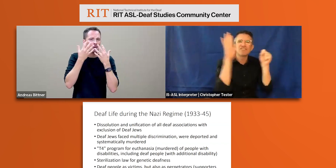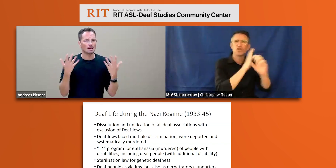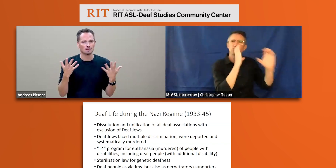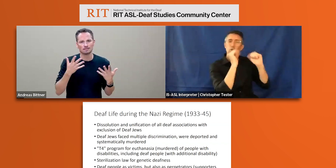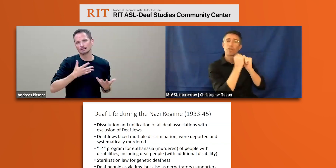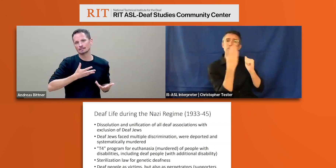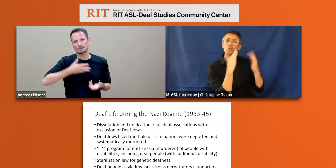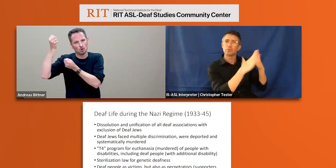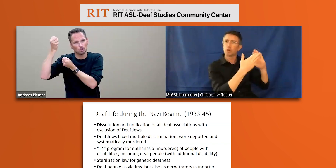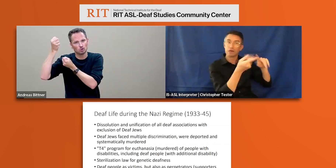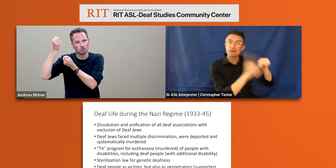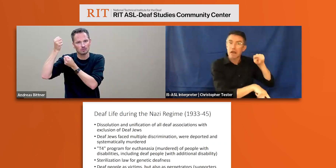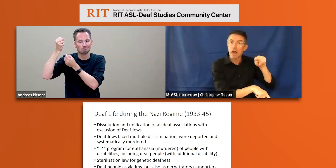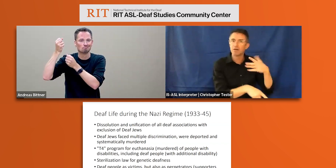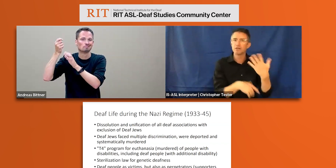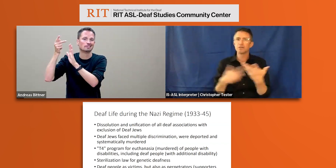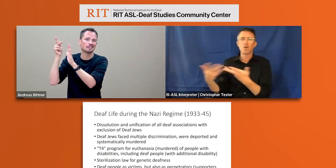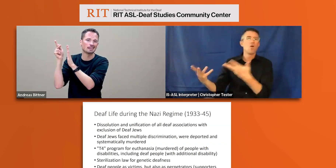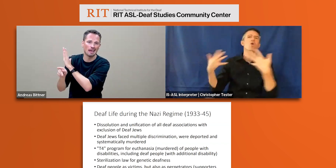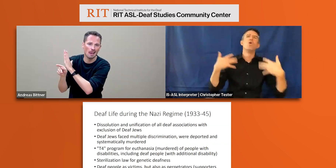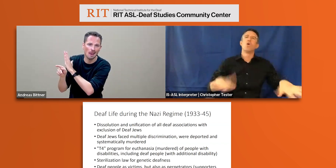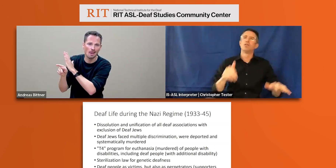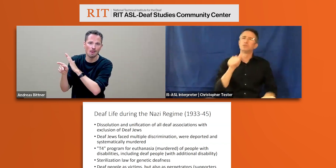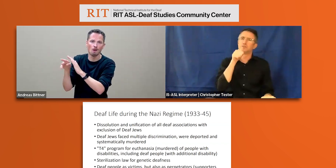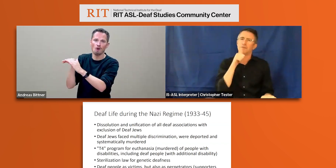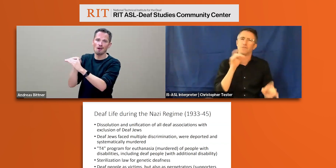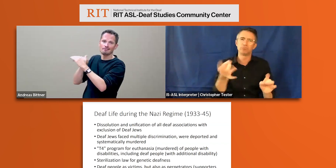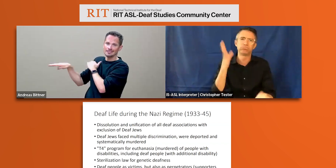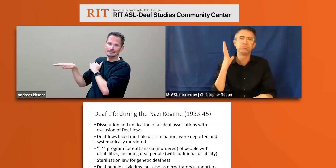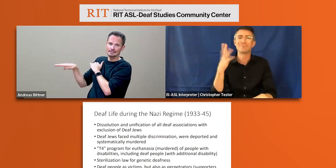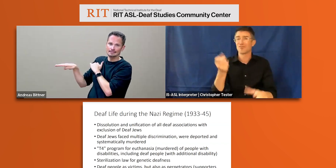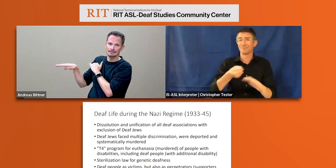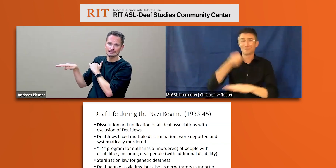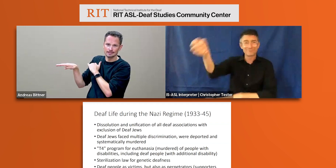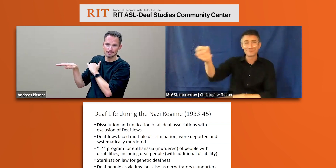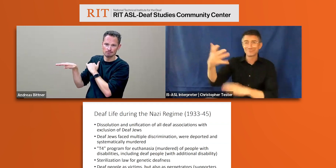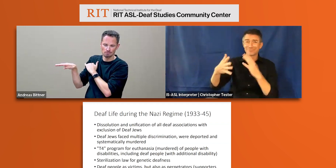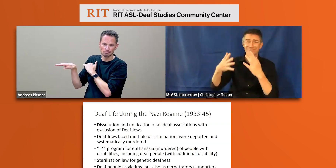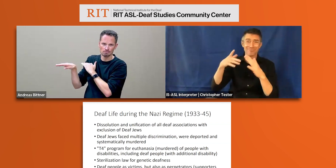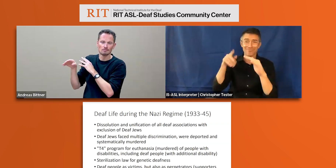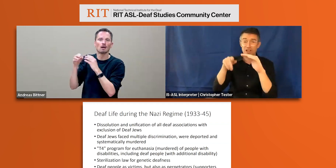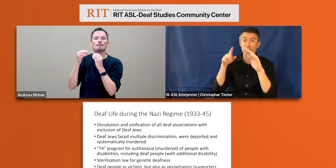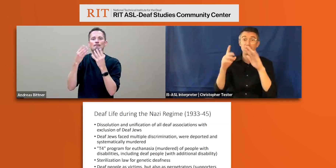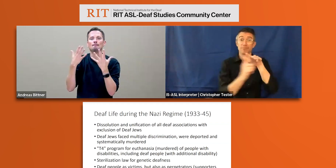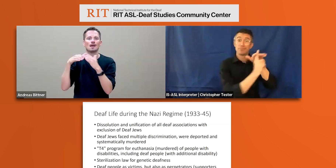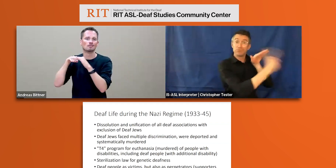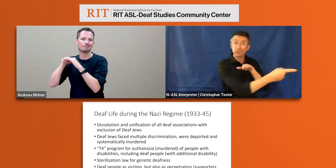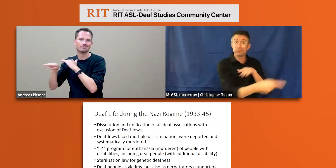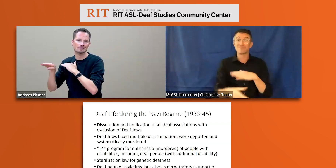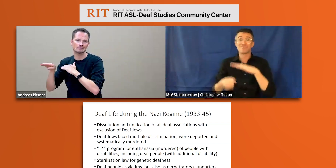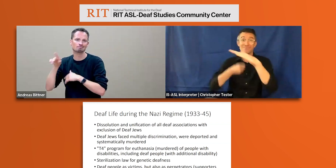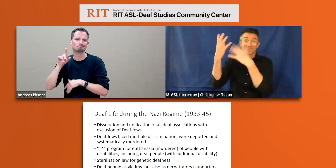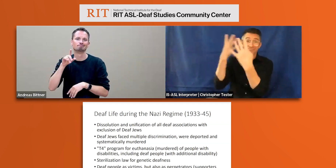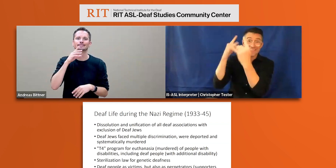They couldn't communicate with their Jewish community, so there was extreme suffering involved.